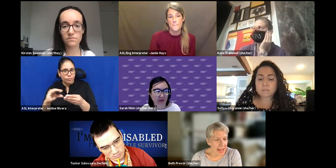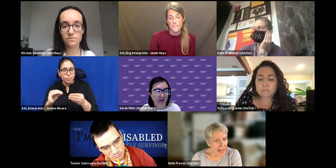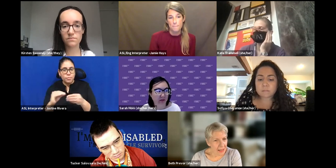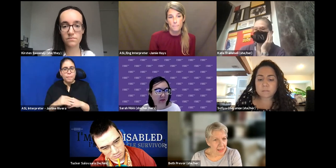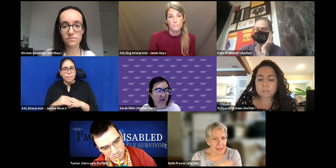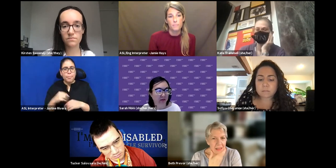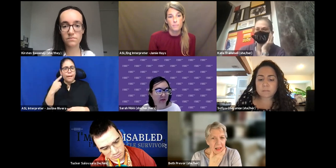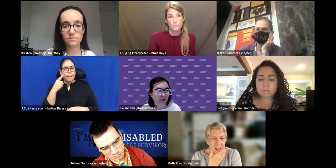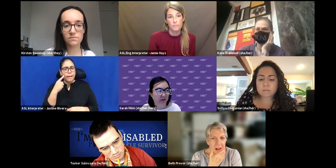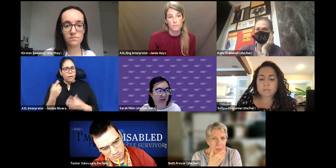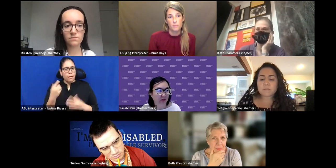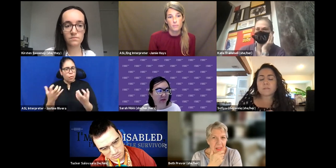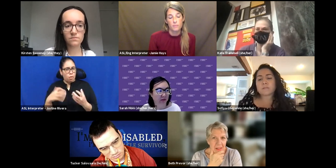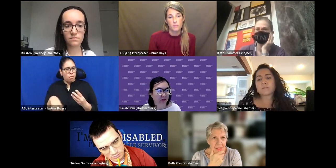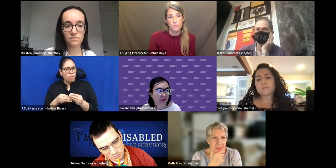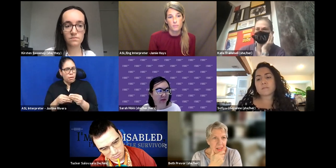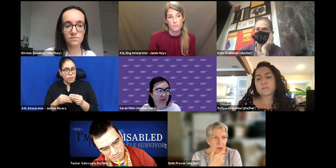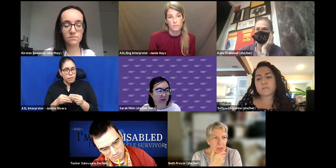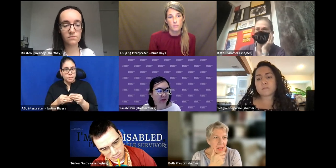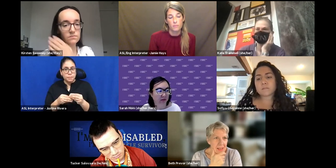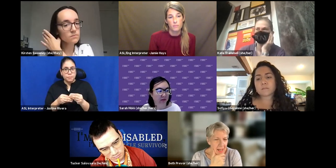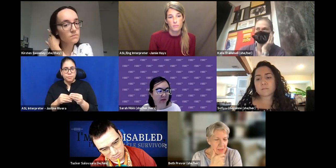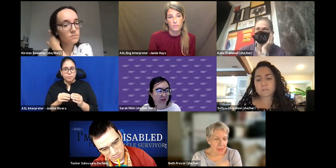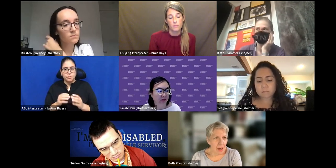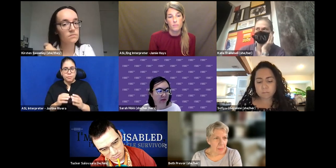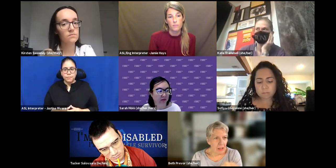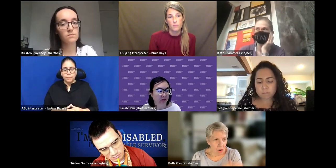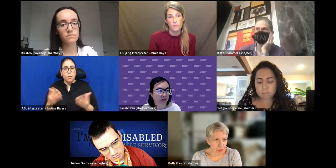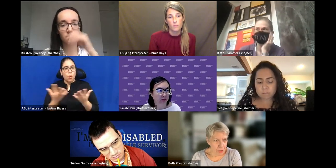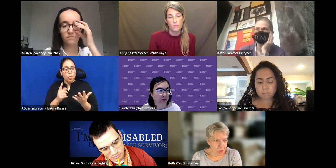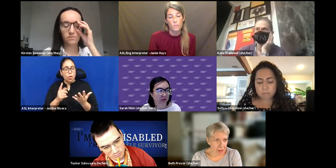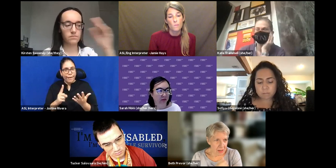to add is the thing that really excites me about A.R.T./New York